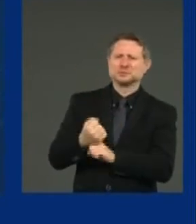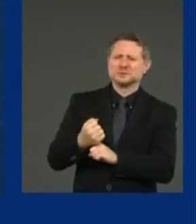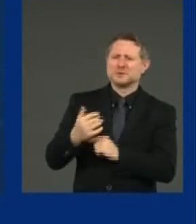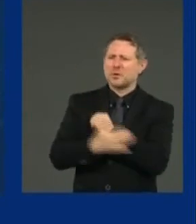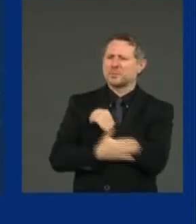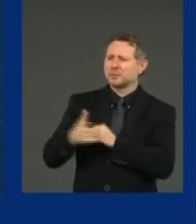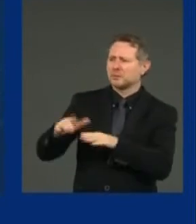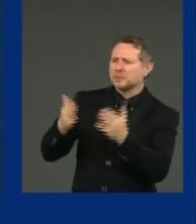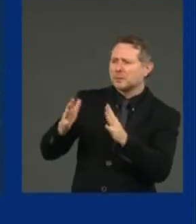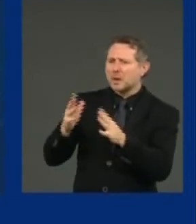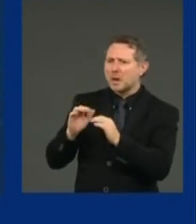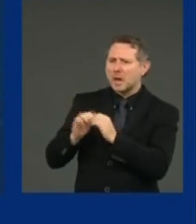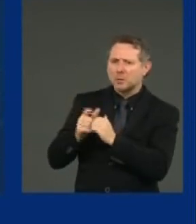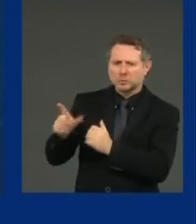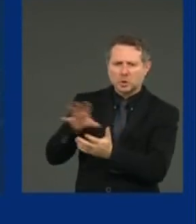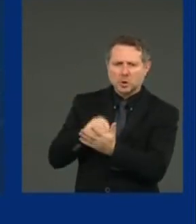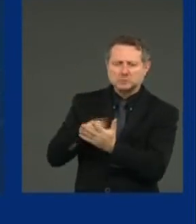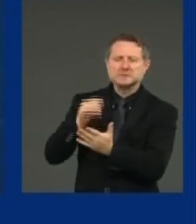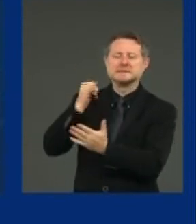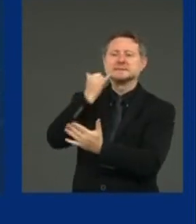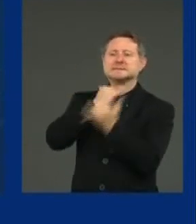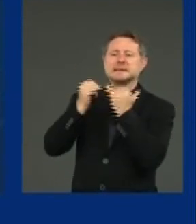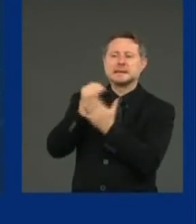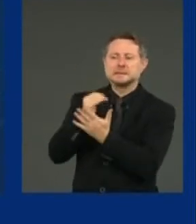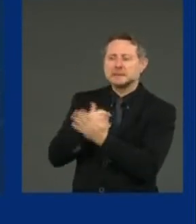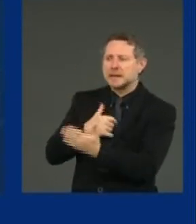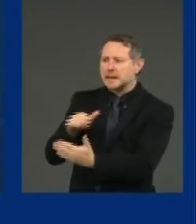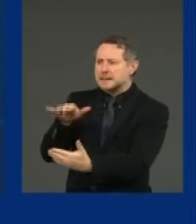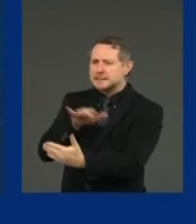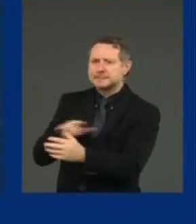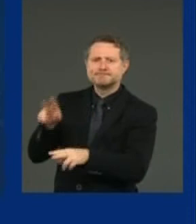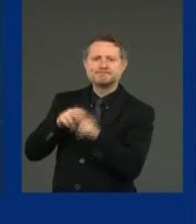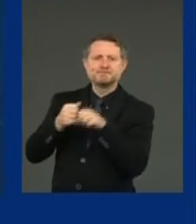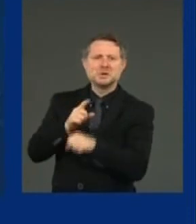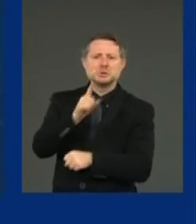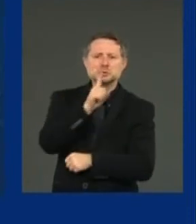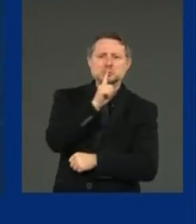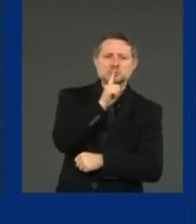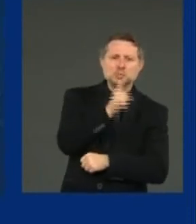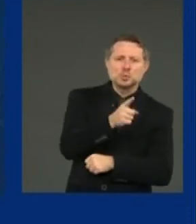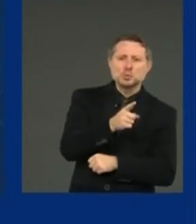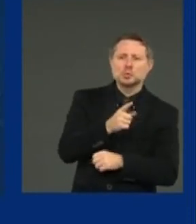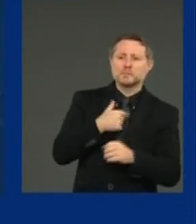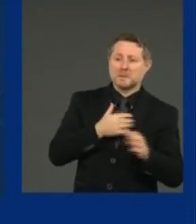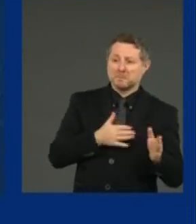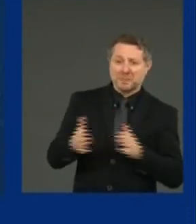IT. OTHER COUNTRIES HAVE DEALT WITH REOPENING AND LEARNED ALL SORTS OF LESSONS ON REOPENING.